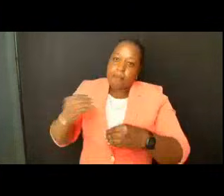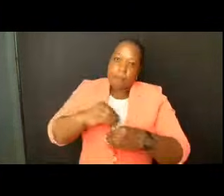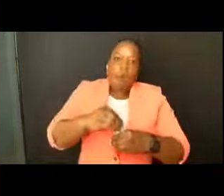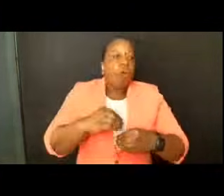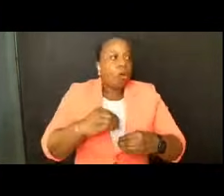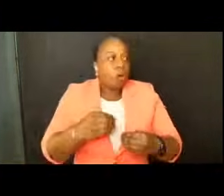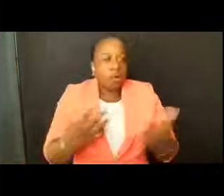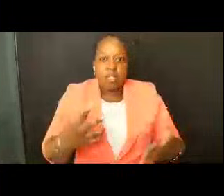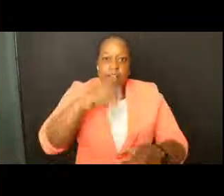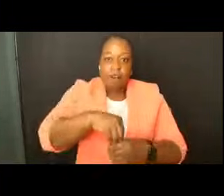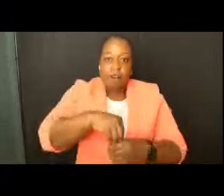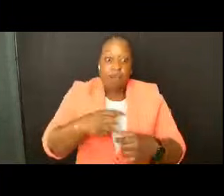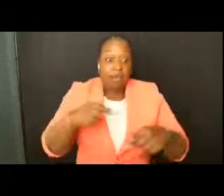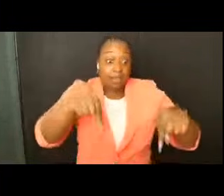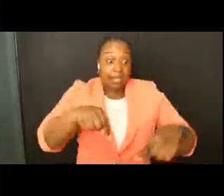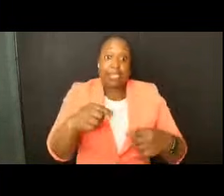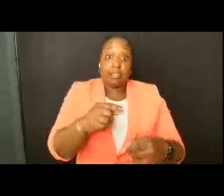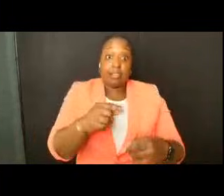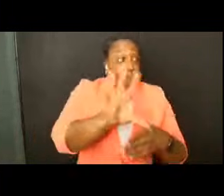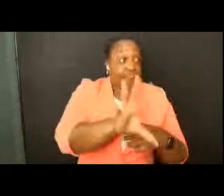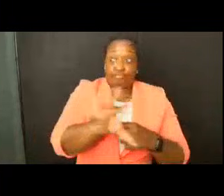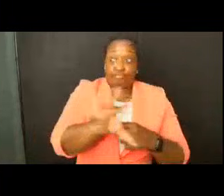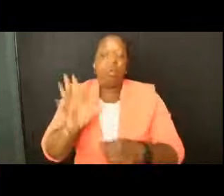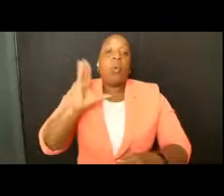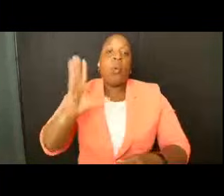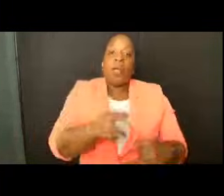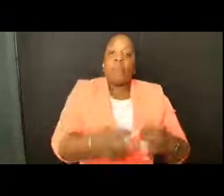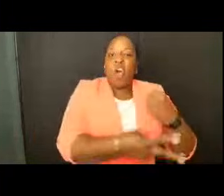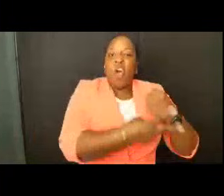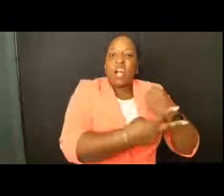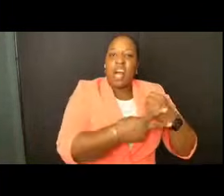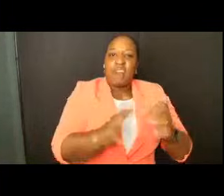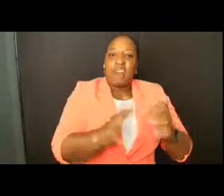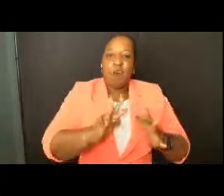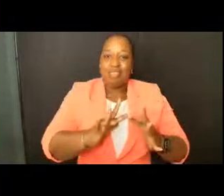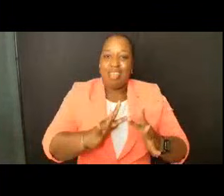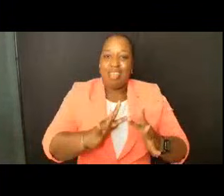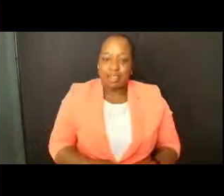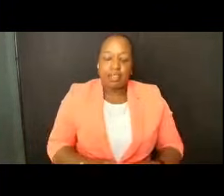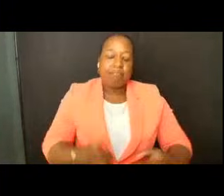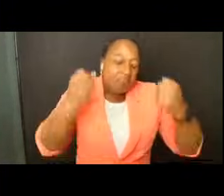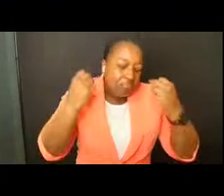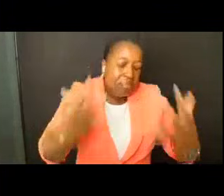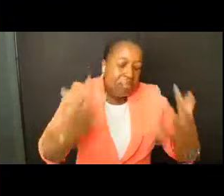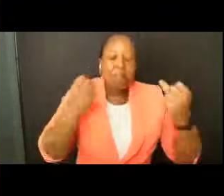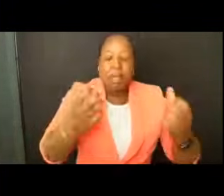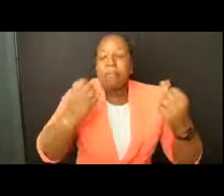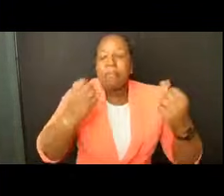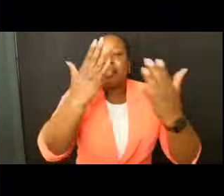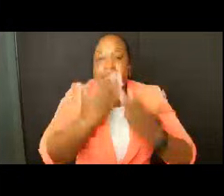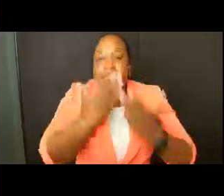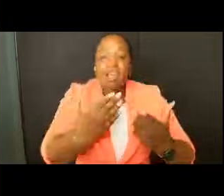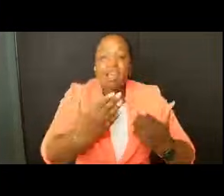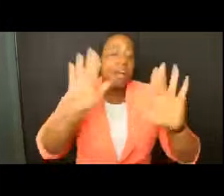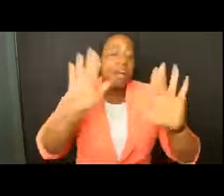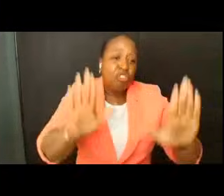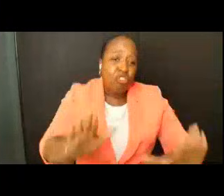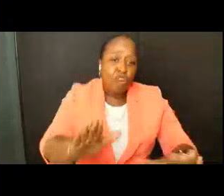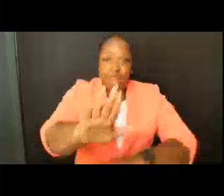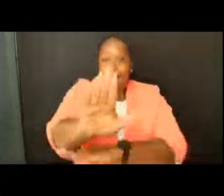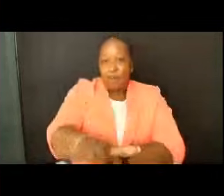online. This has just been truly excellent. Many, many thanks and have a wonderful afternoon.